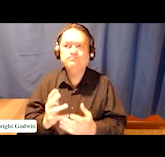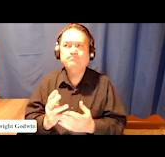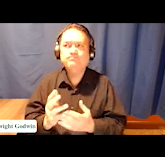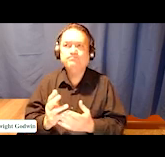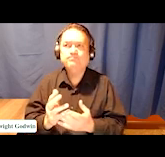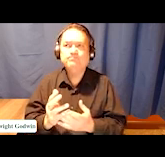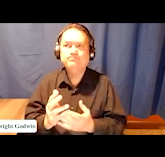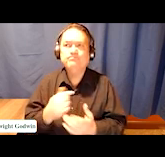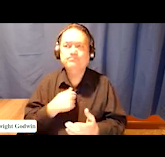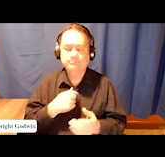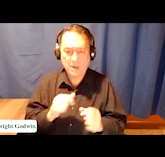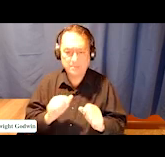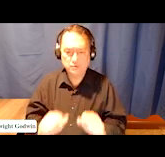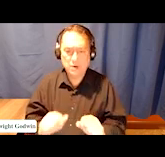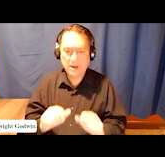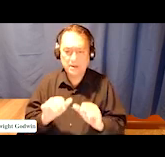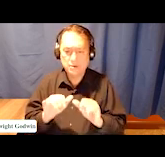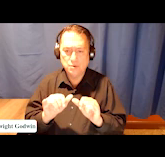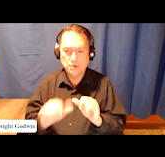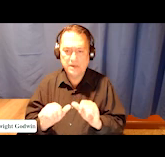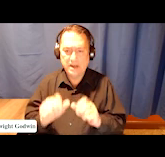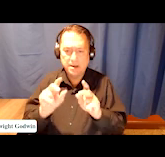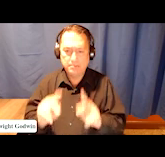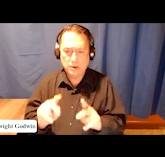I'm trying to stay person-centered with how I say this.